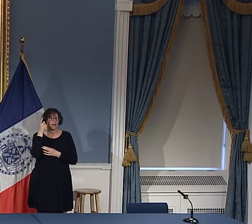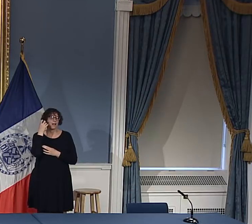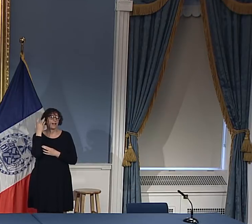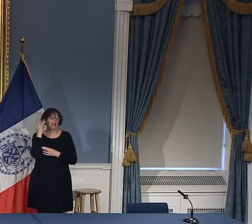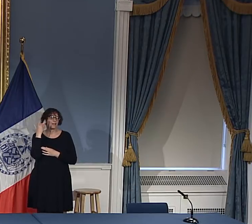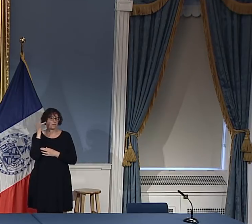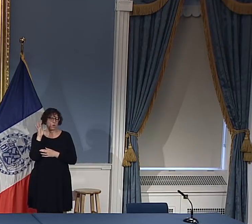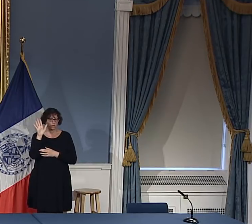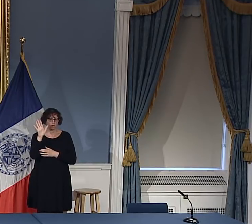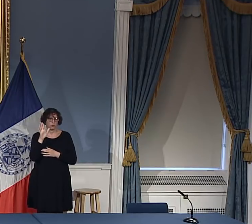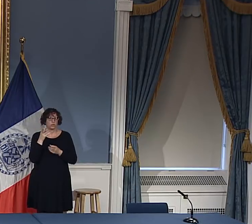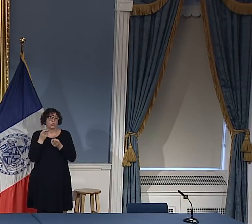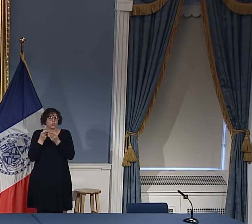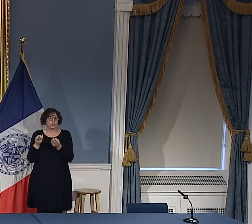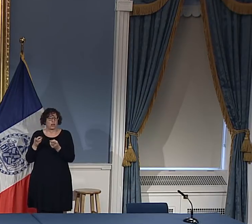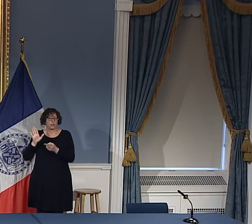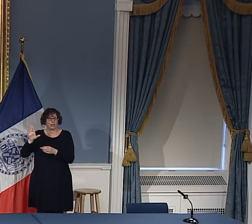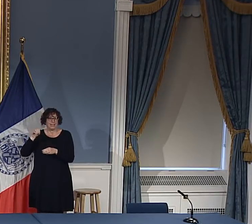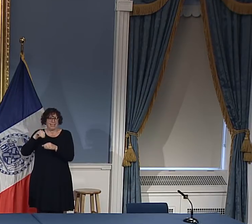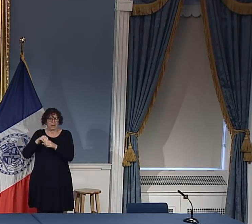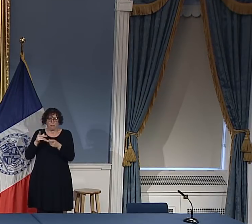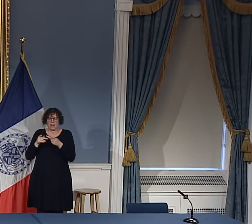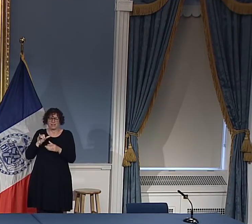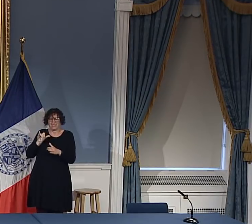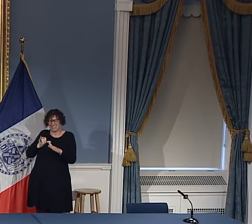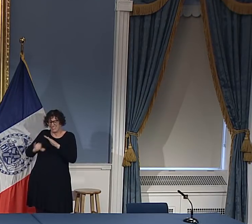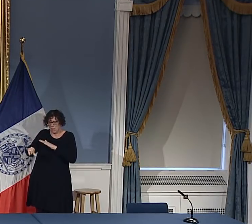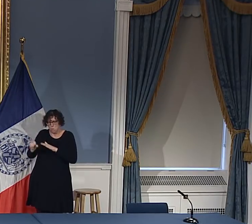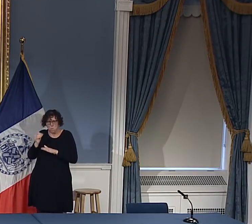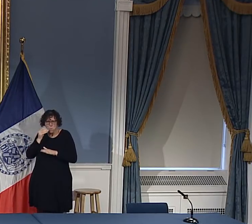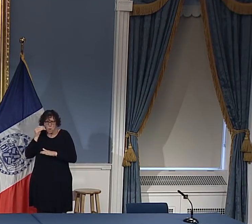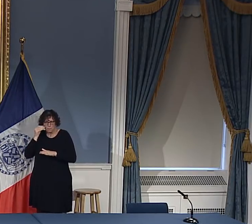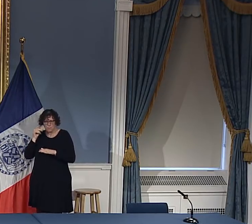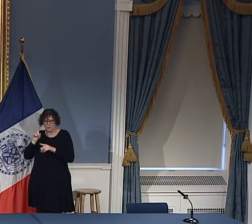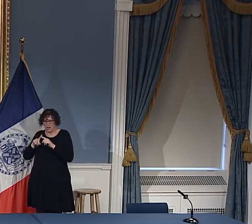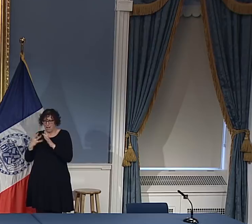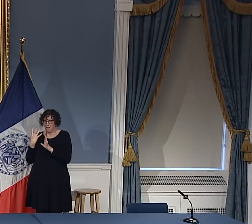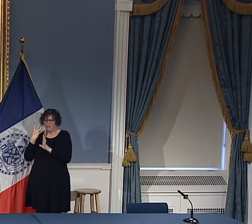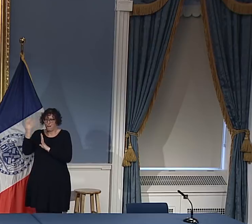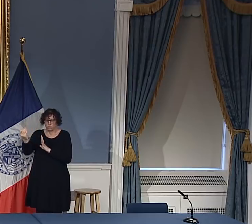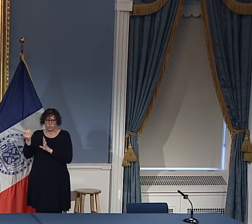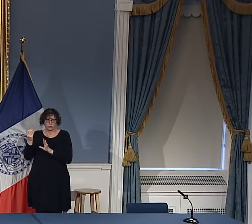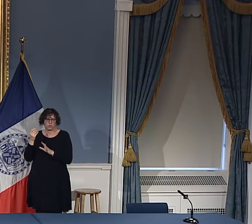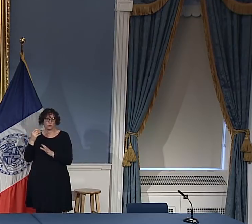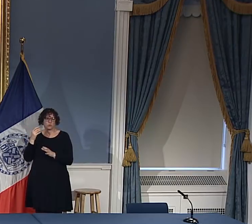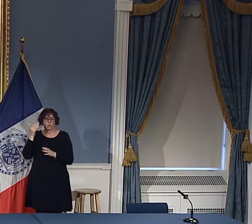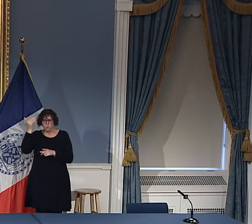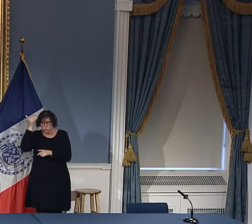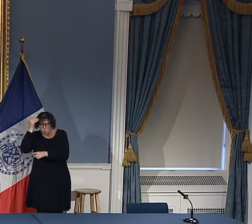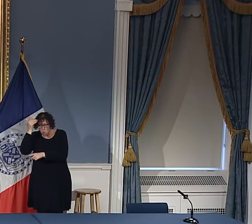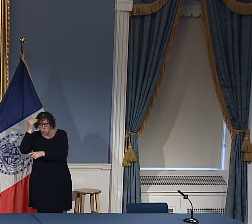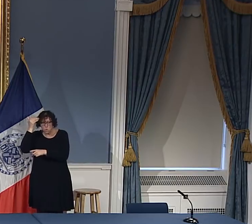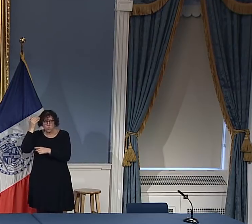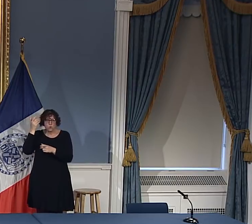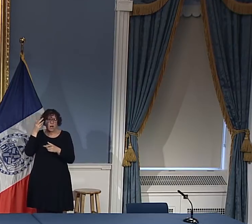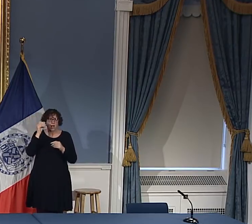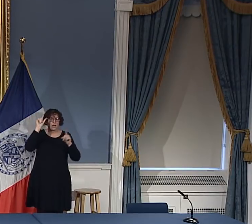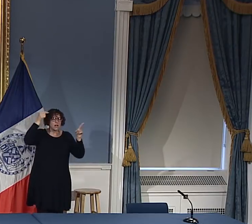SOME CALL IT A SHELTER IN PLCEA. I KNOW YOU AND THE GOVERNOR HAVE BEEN HAVI ANG LITTLE BIT OF A VERBAL DISAGREEMENT ABOUT WHAT TO CALL IT.